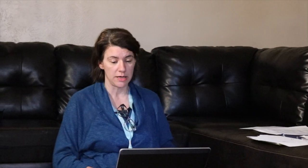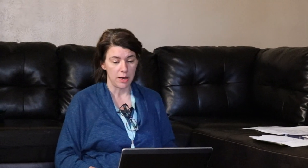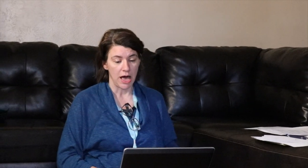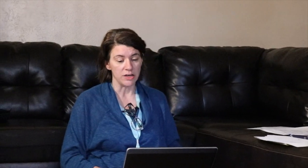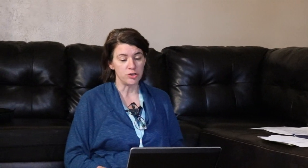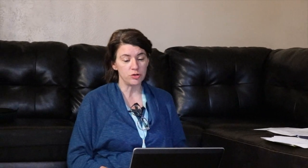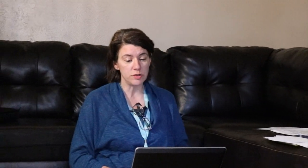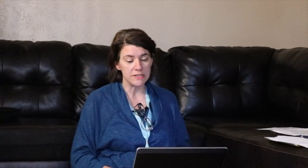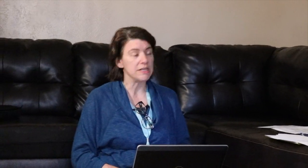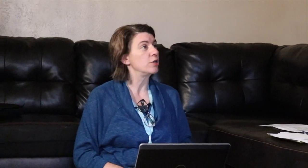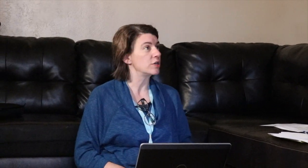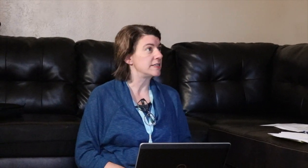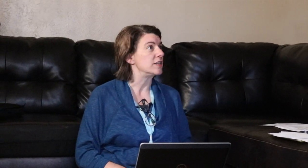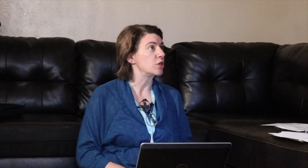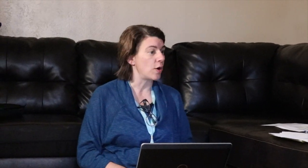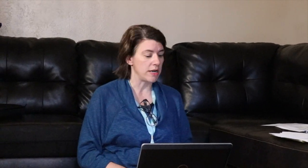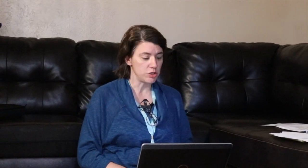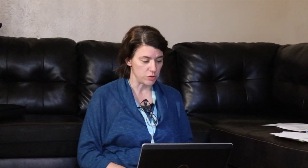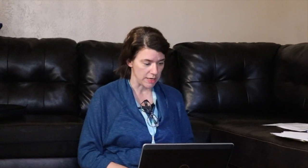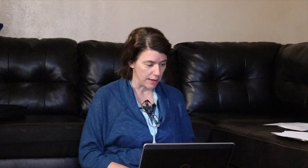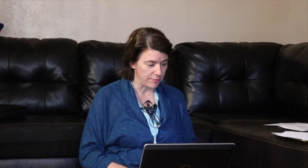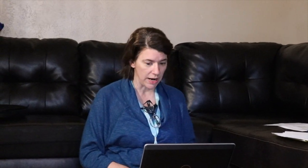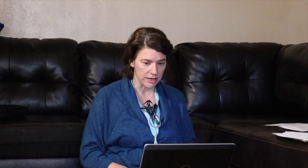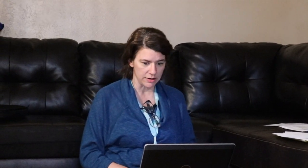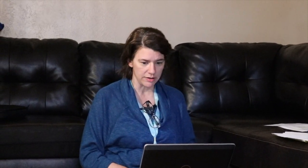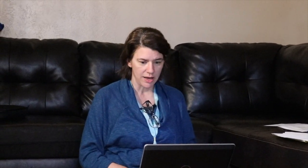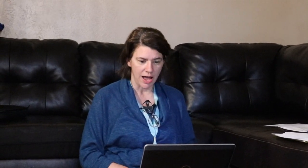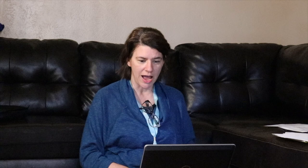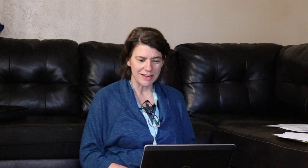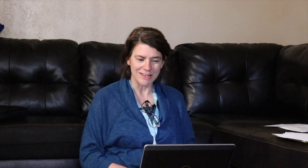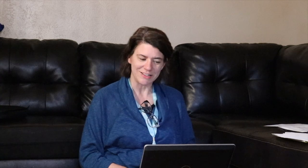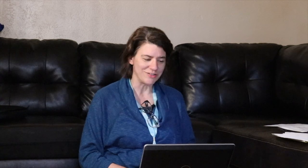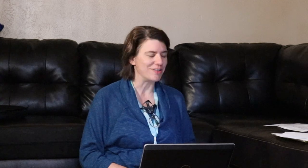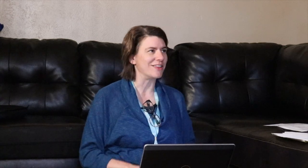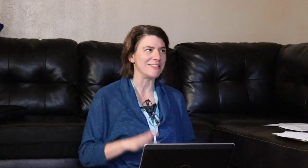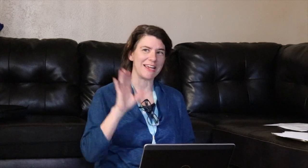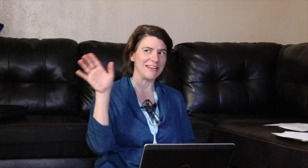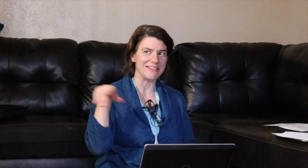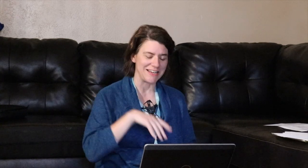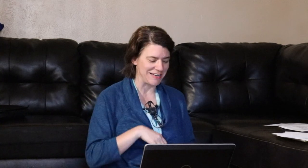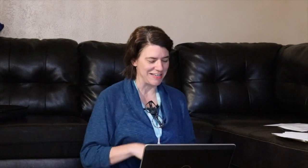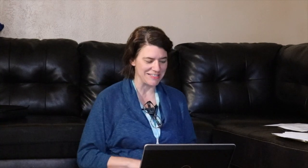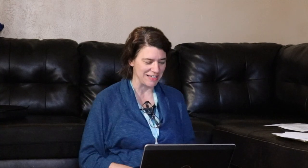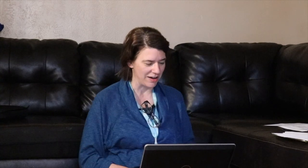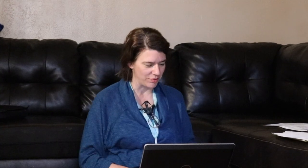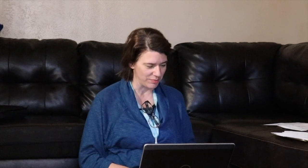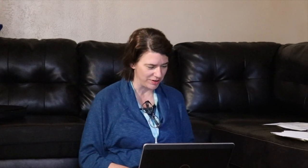I do need to get your consent to go ahead and do that. I can do it on this handy-dandy ECI form